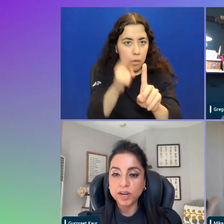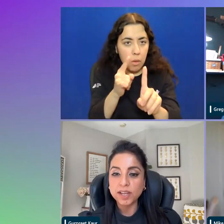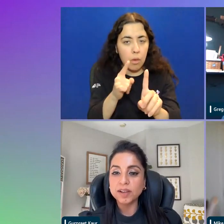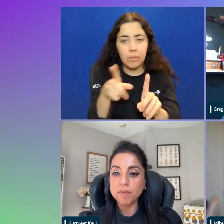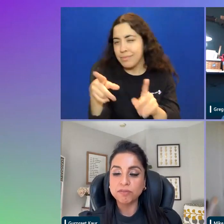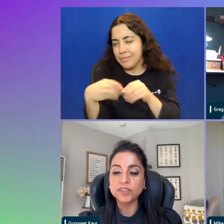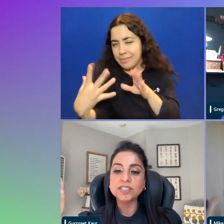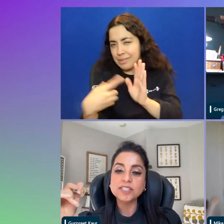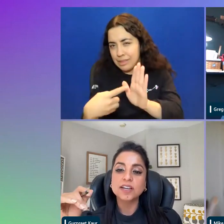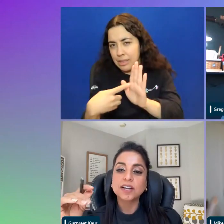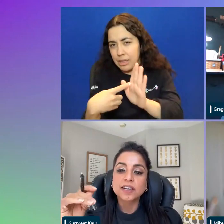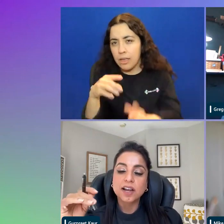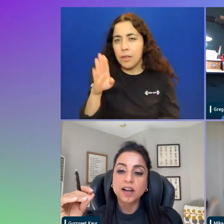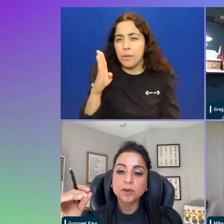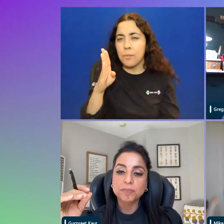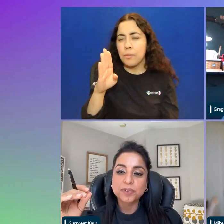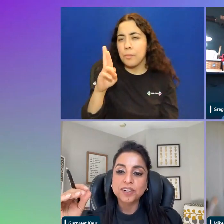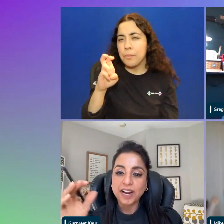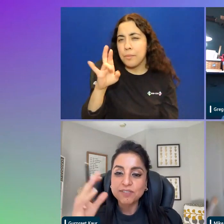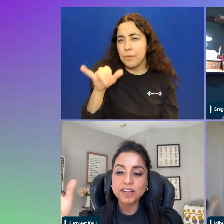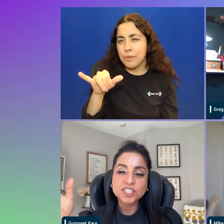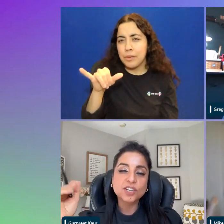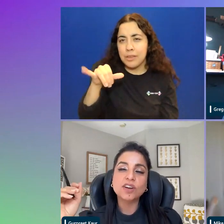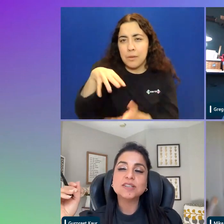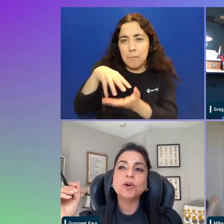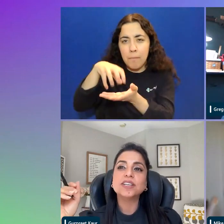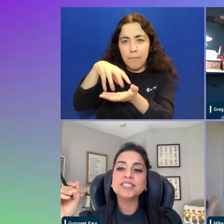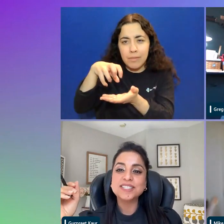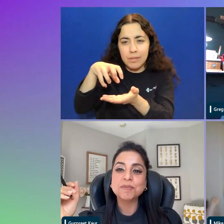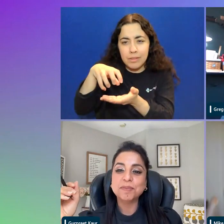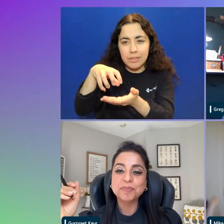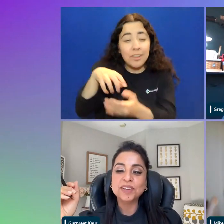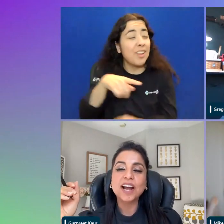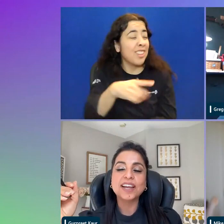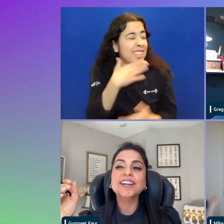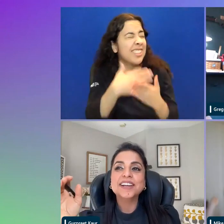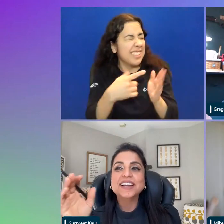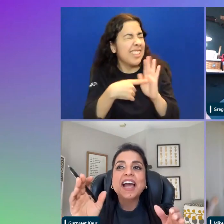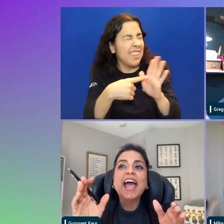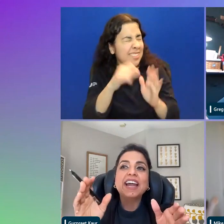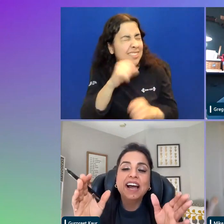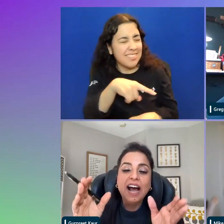muffins. Um, right when she, by the way, right. And I want to